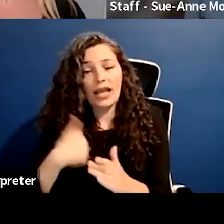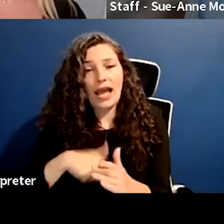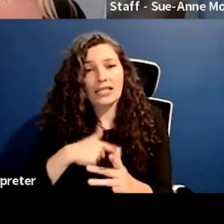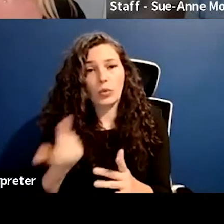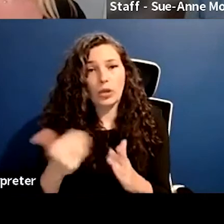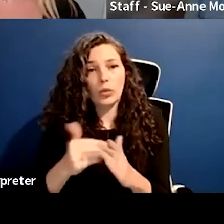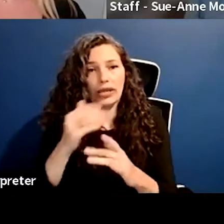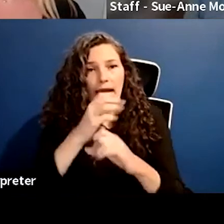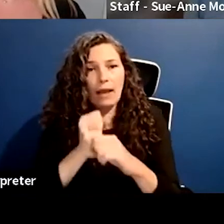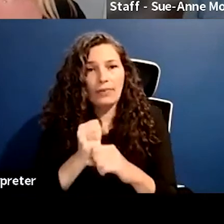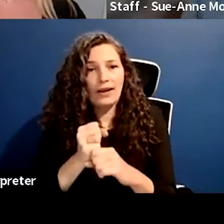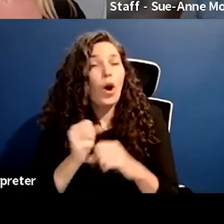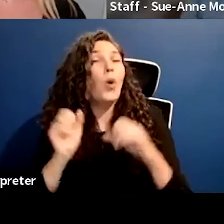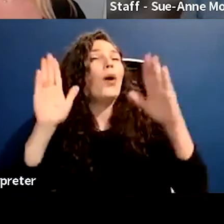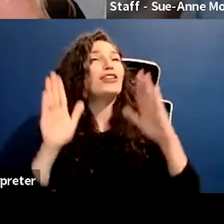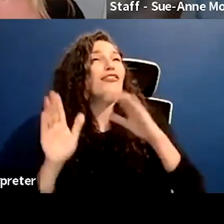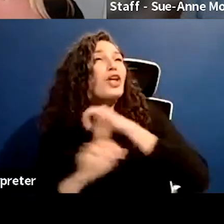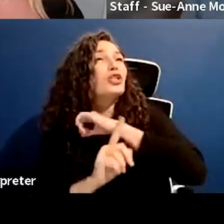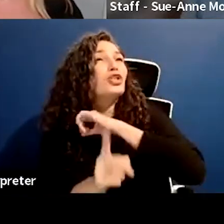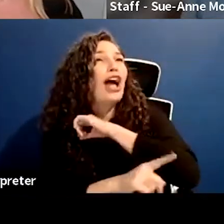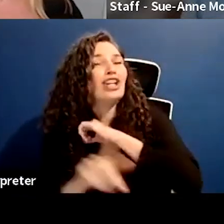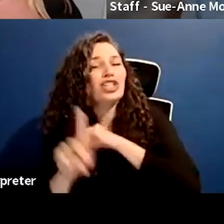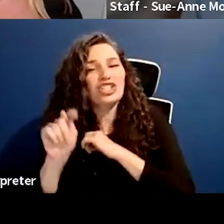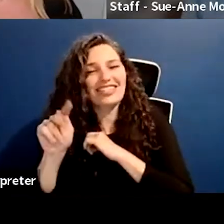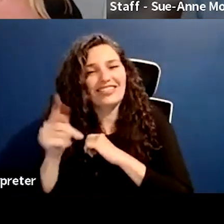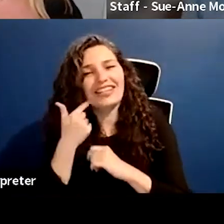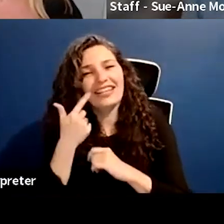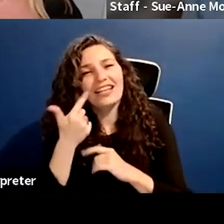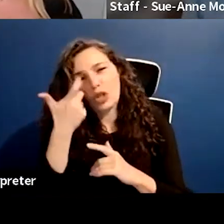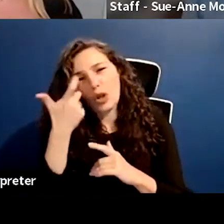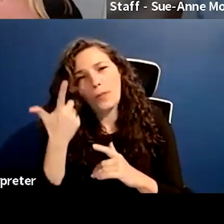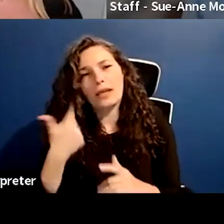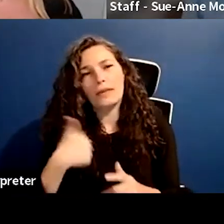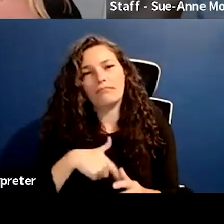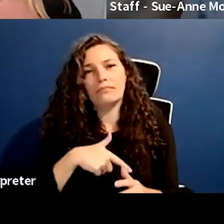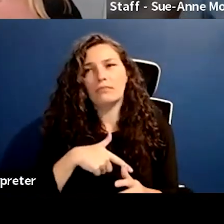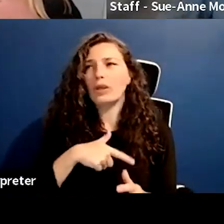I think we became companions for people in the middle of the pandemic who felt very alone and isolated.